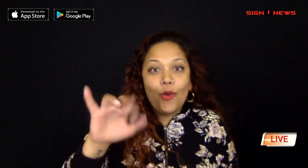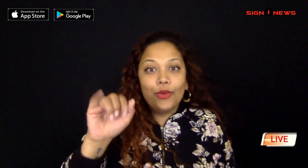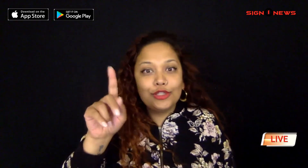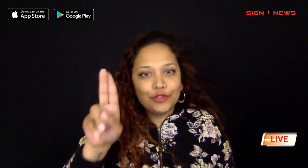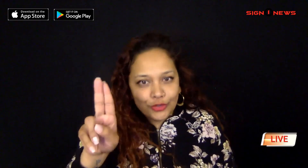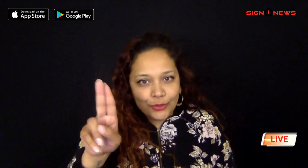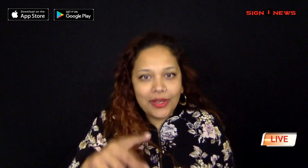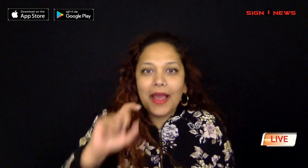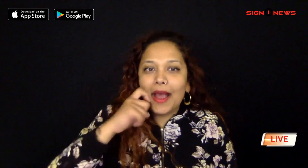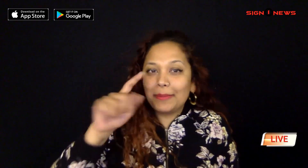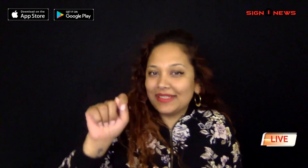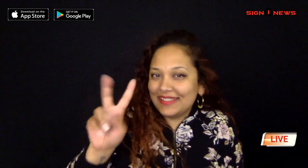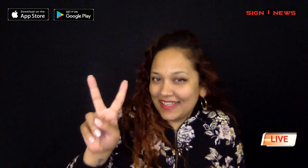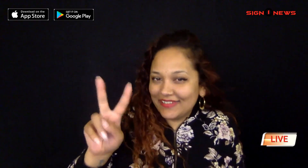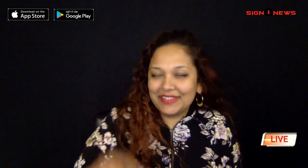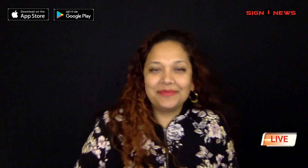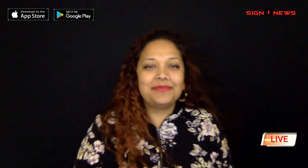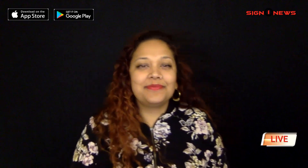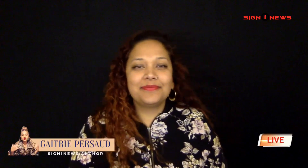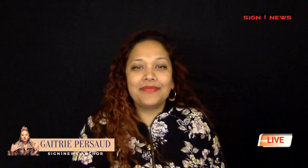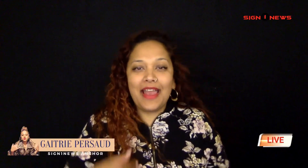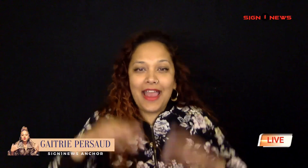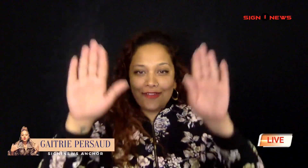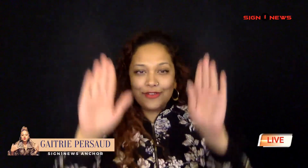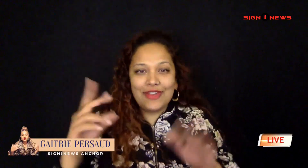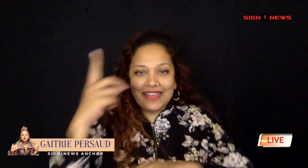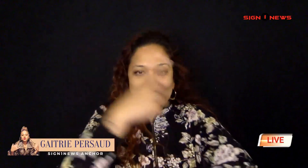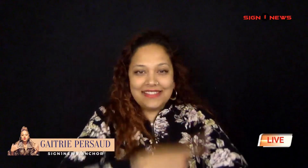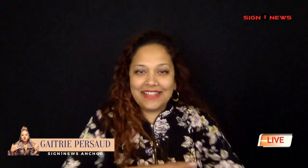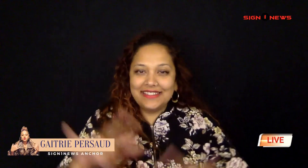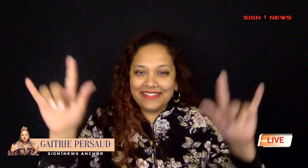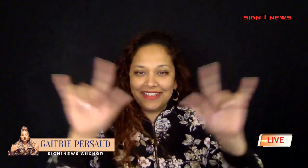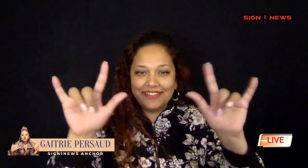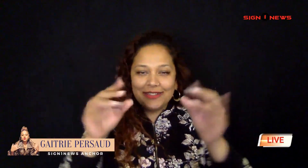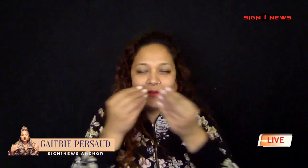and Apple TV have a great day good night